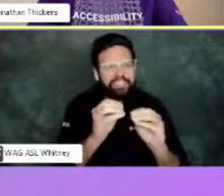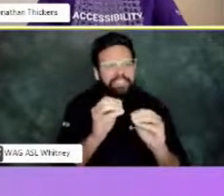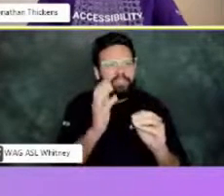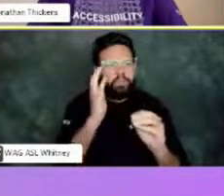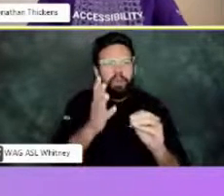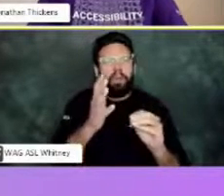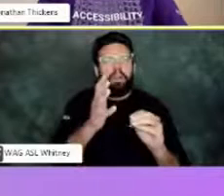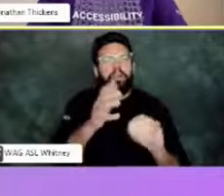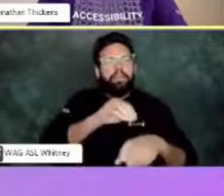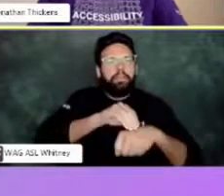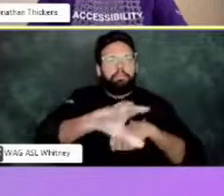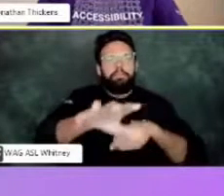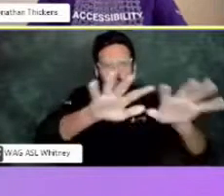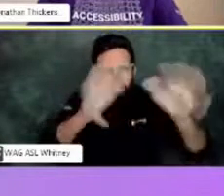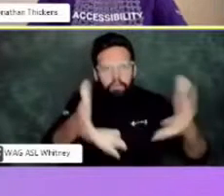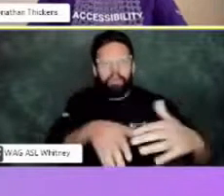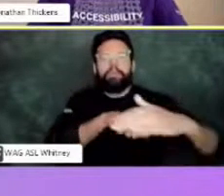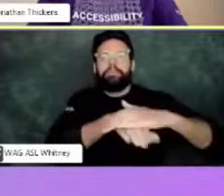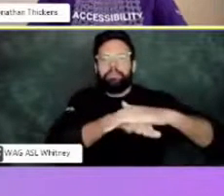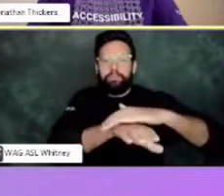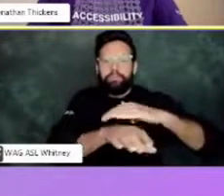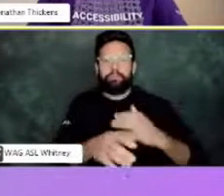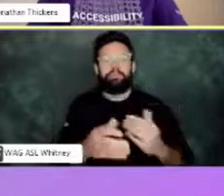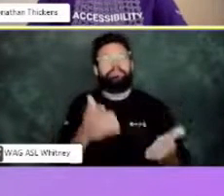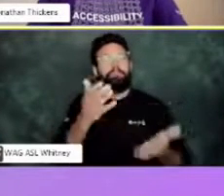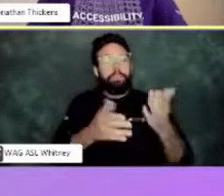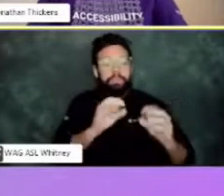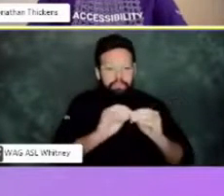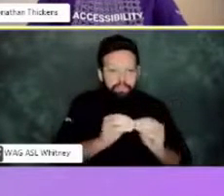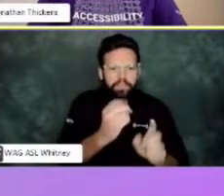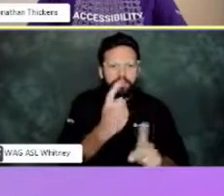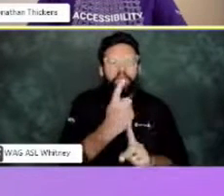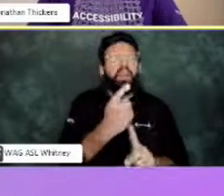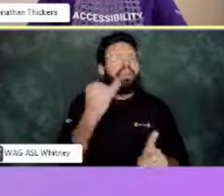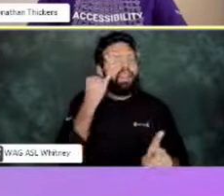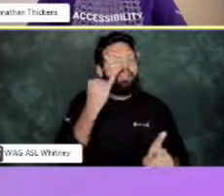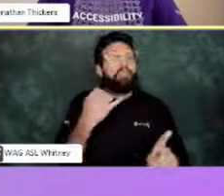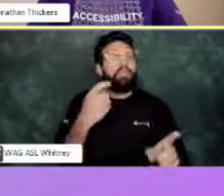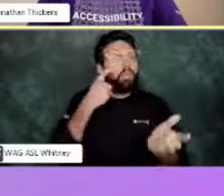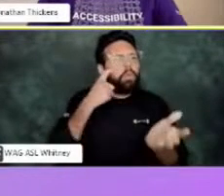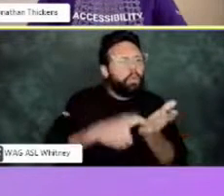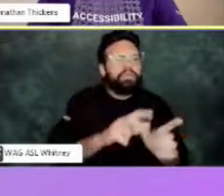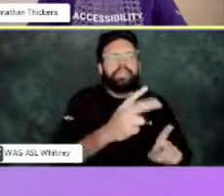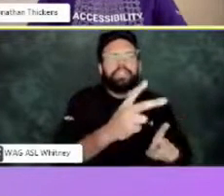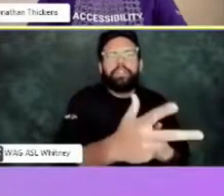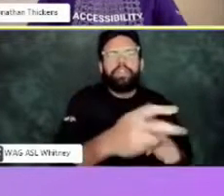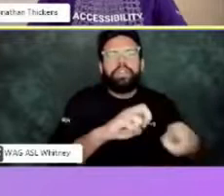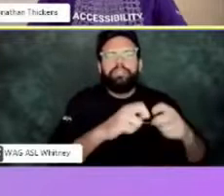Mainly whether any identical issues appear multiple times. This data goes a long way towards helping solve